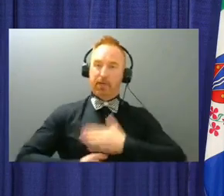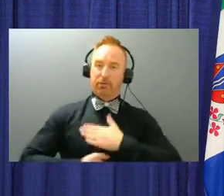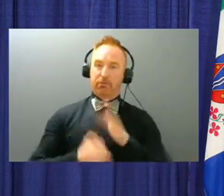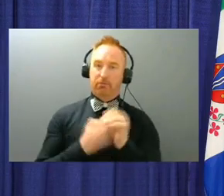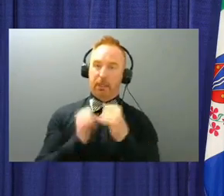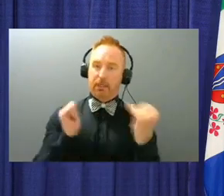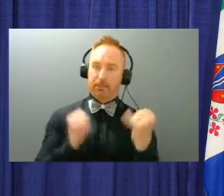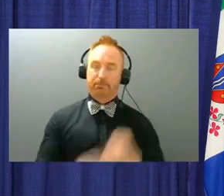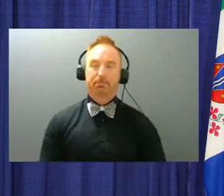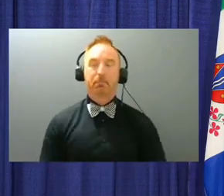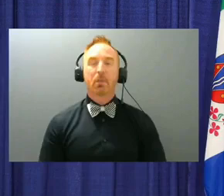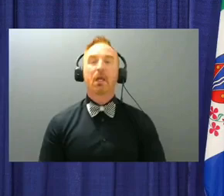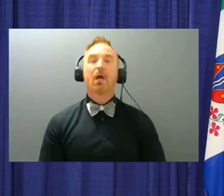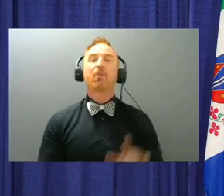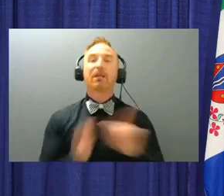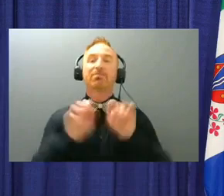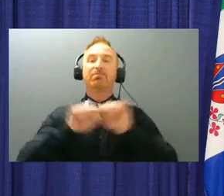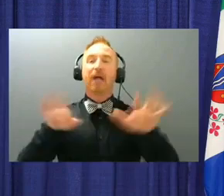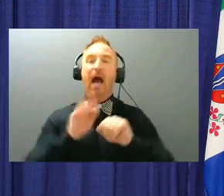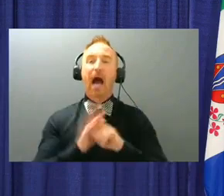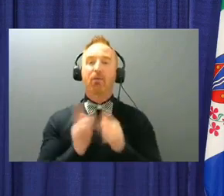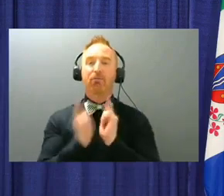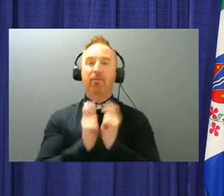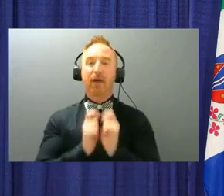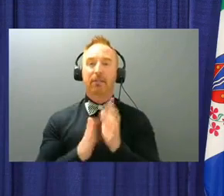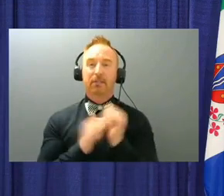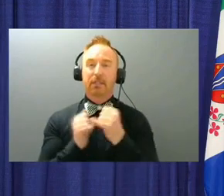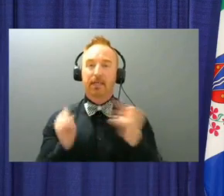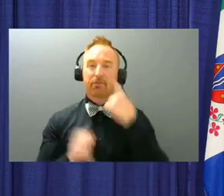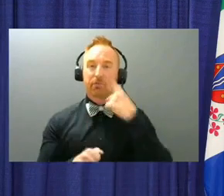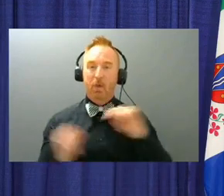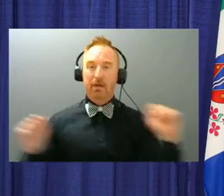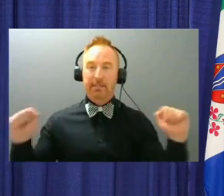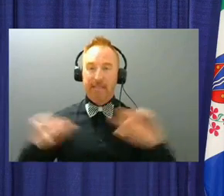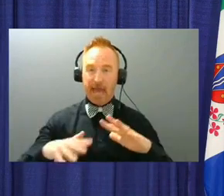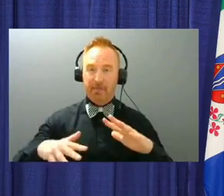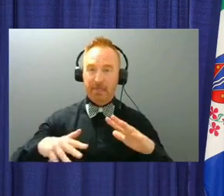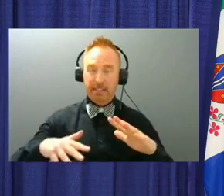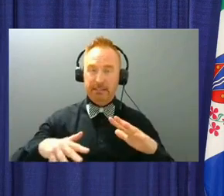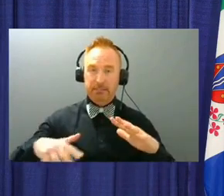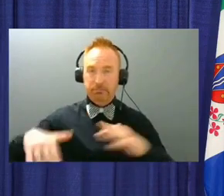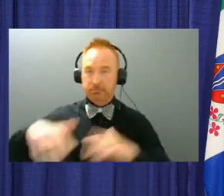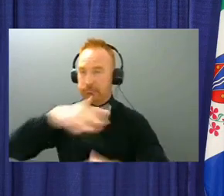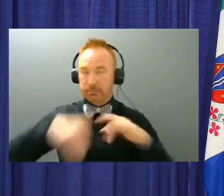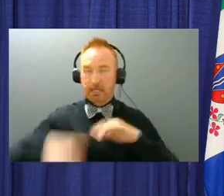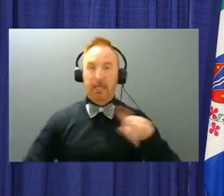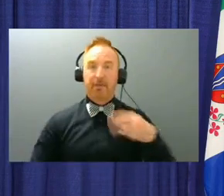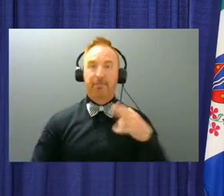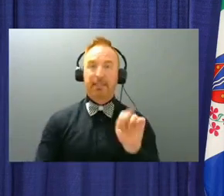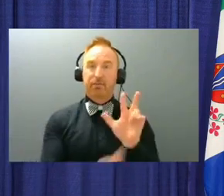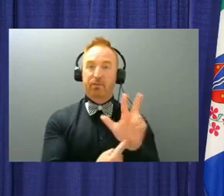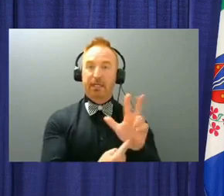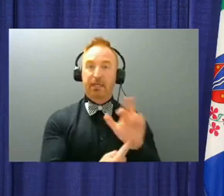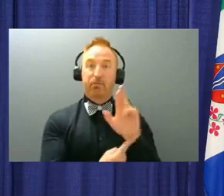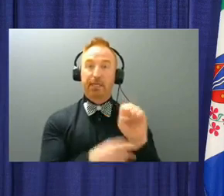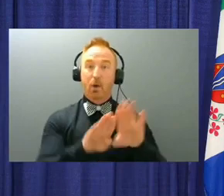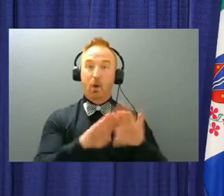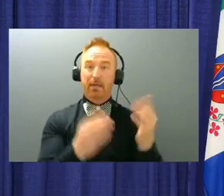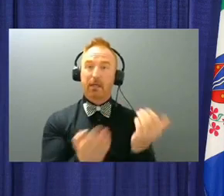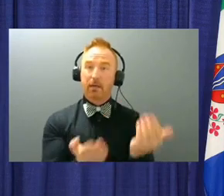guidelines. We have also published our revised guidelines for gatherings, and now that we are in phase three of reopening, of